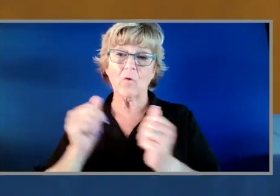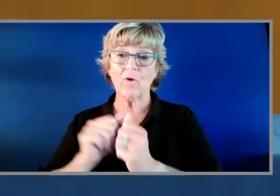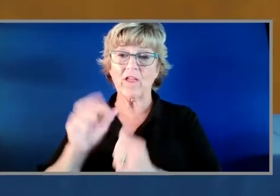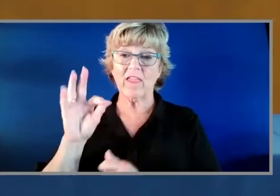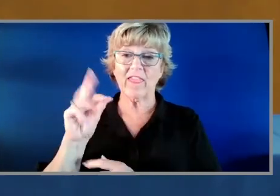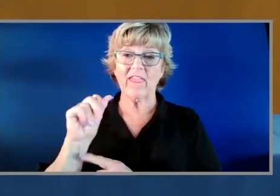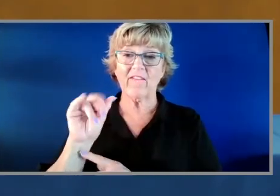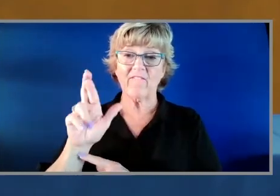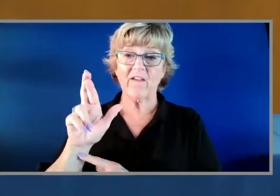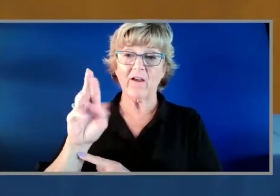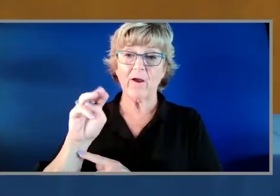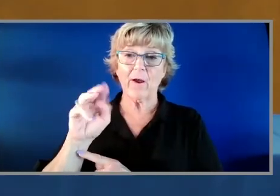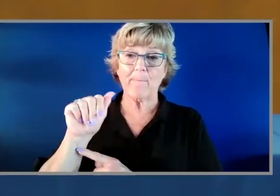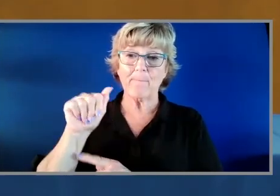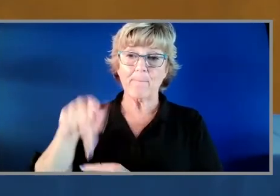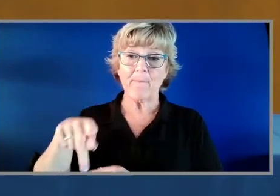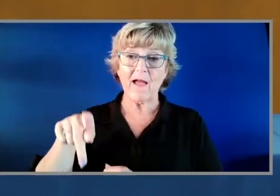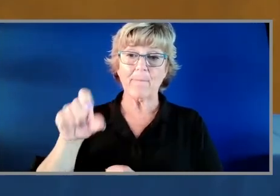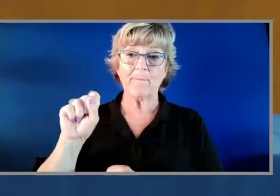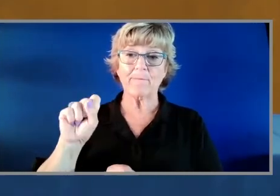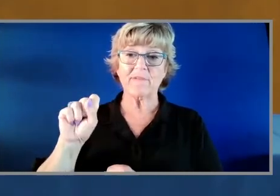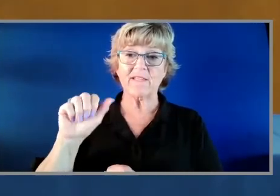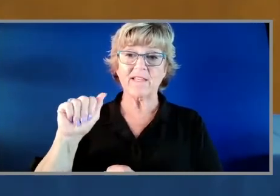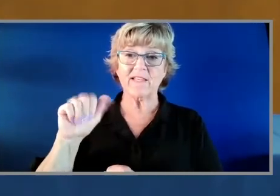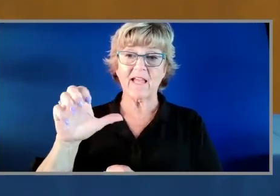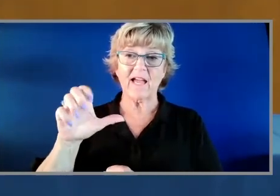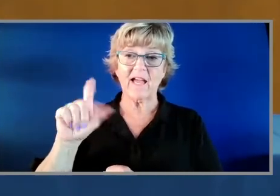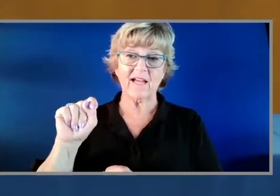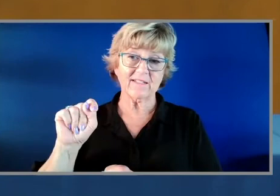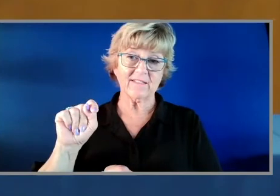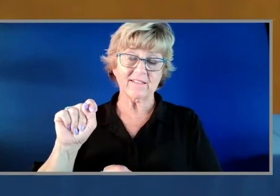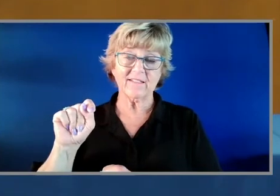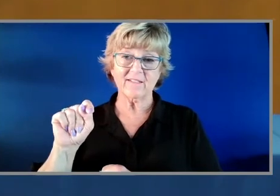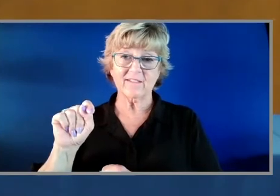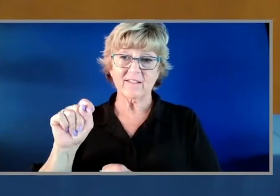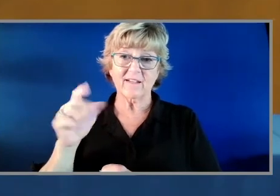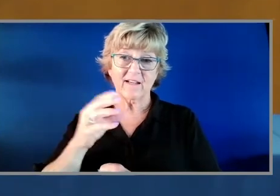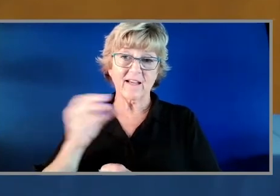Studio: Again, having had a bit of experience, not with the fair map X is being you know the the you know some of the overriding